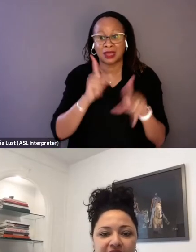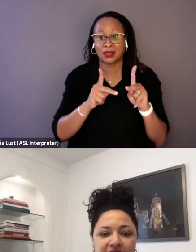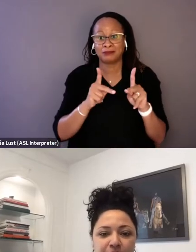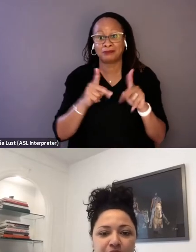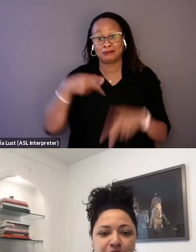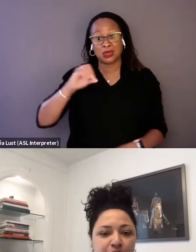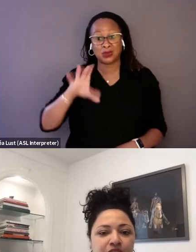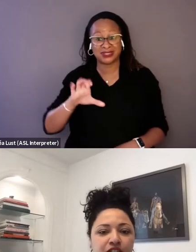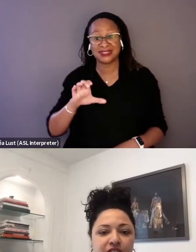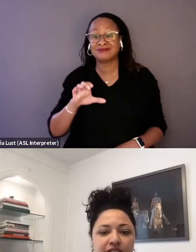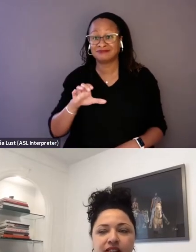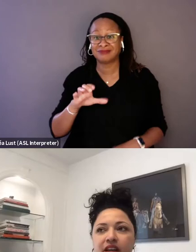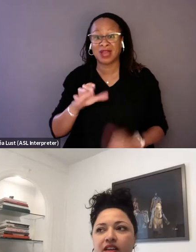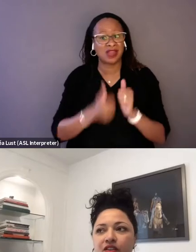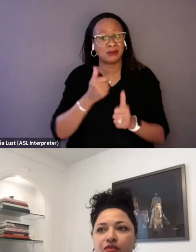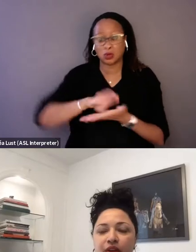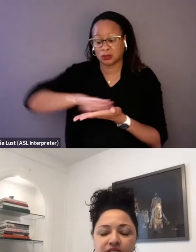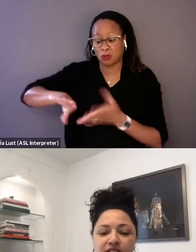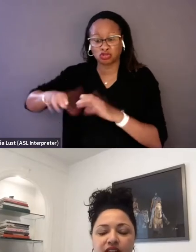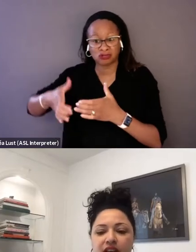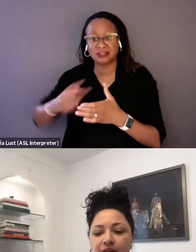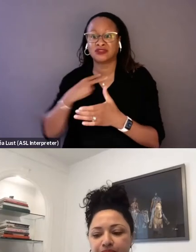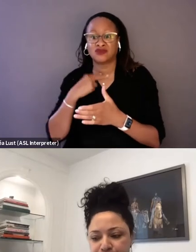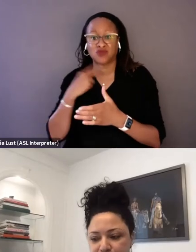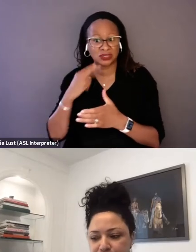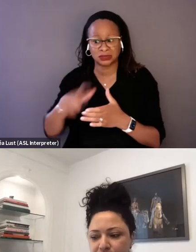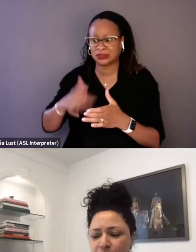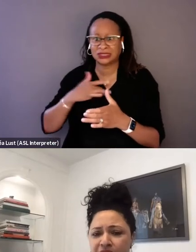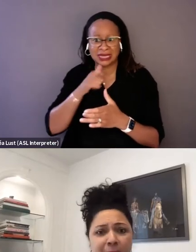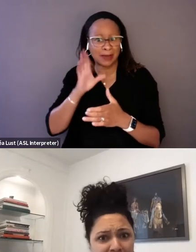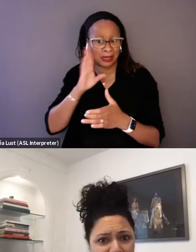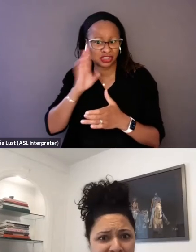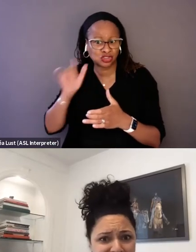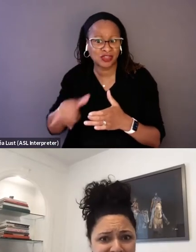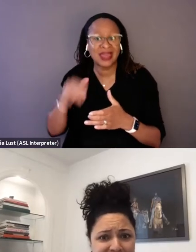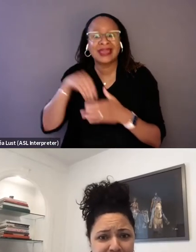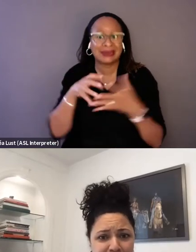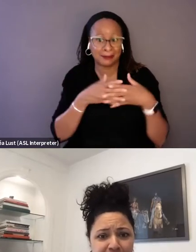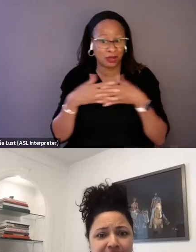and some of the most marginalized voices within America in that time period